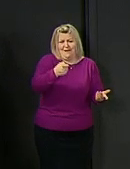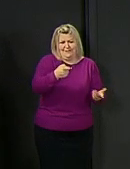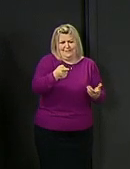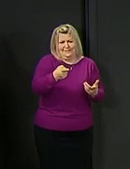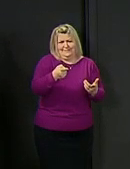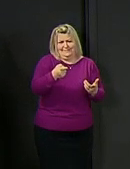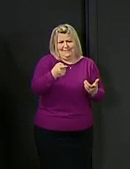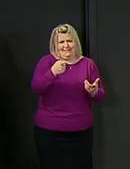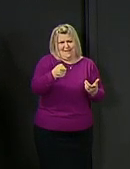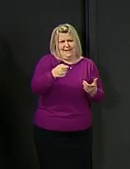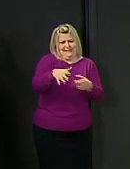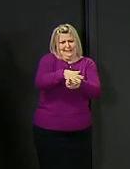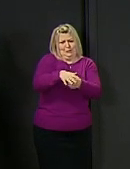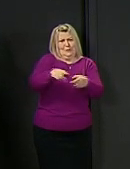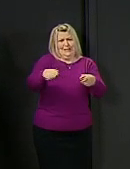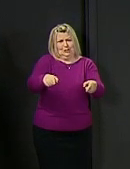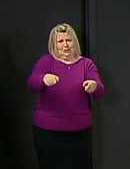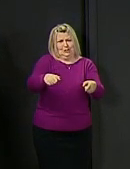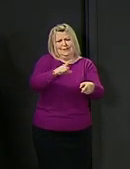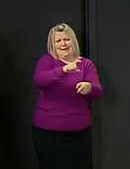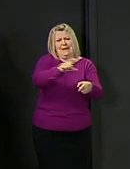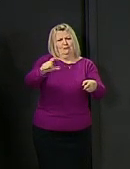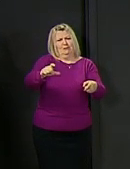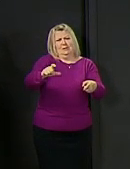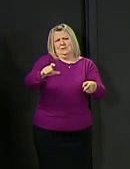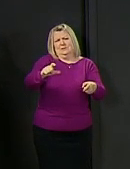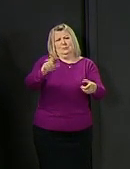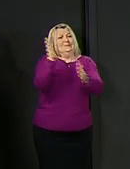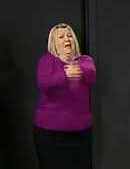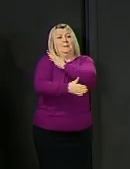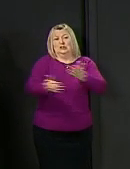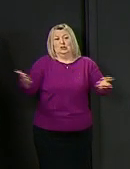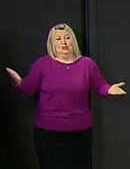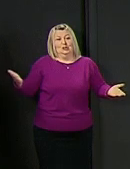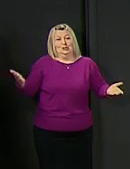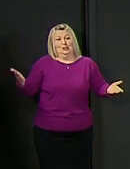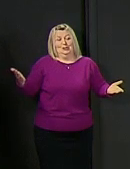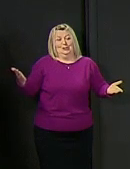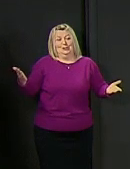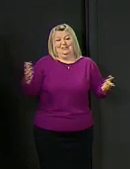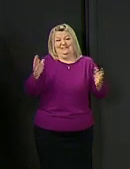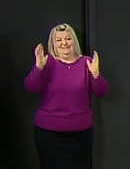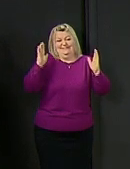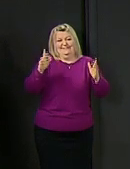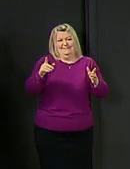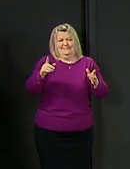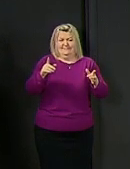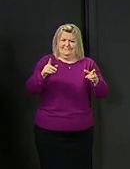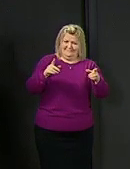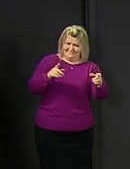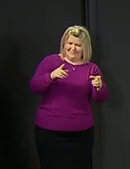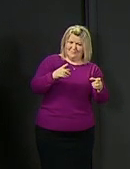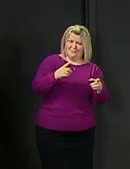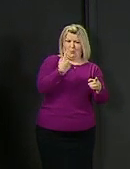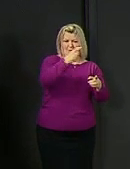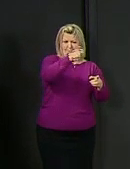Catherine Calderwood was damaged beyond repair, you seemed to be the only person in the country